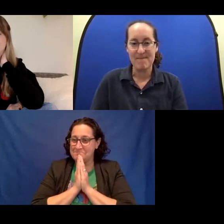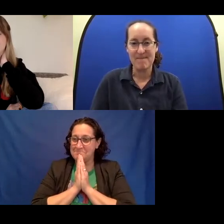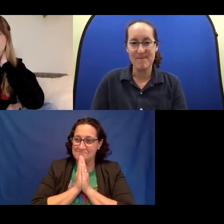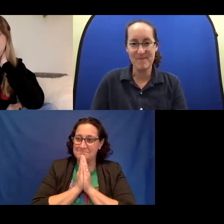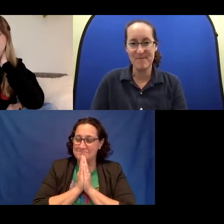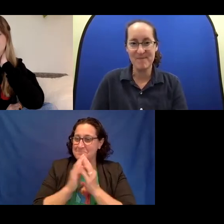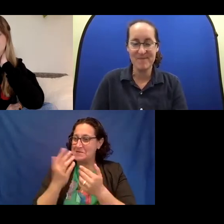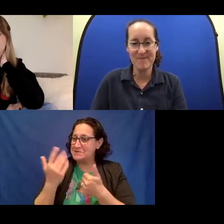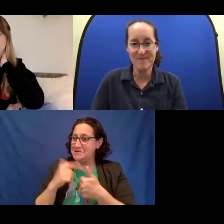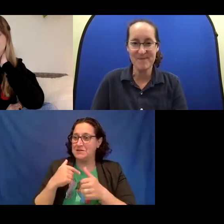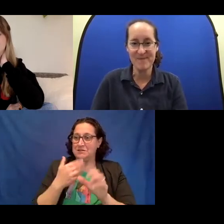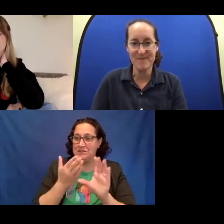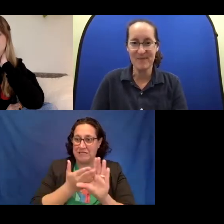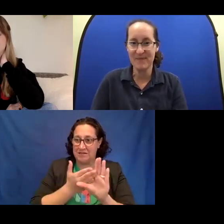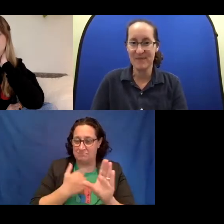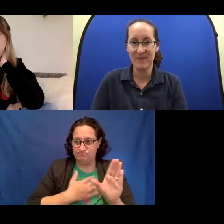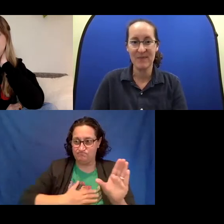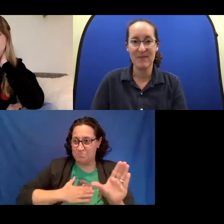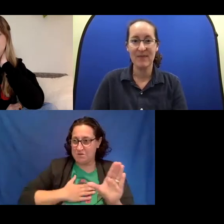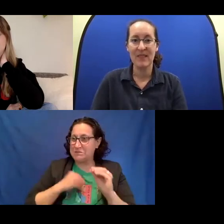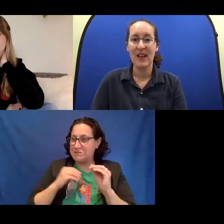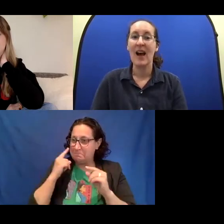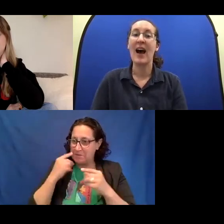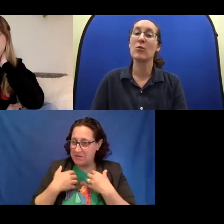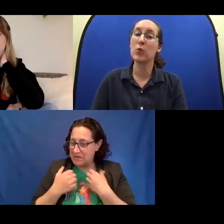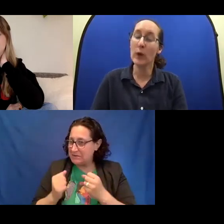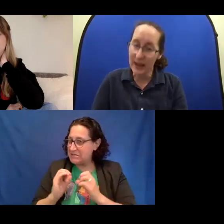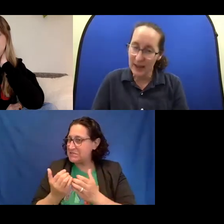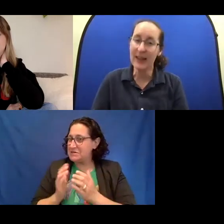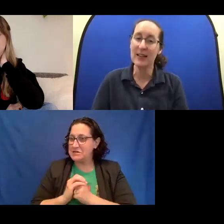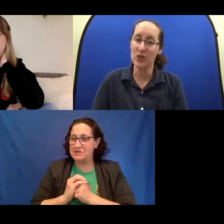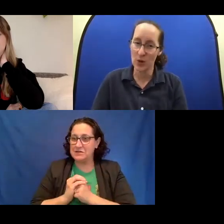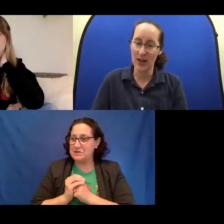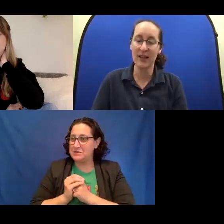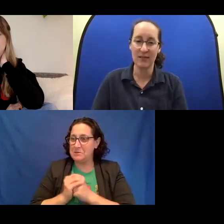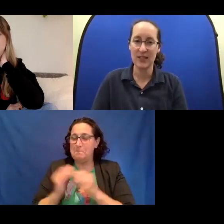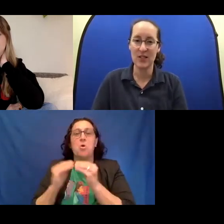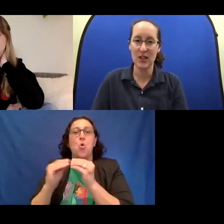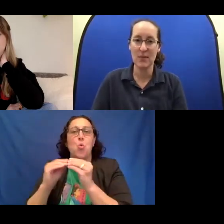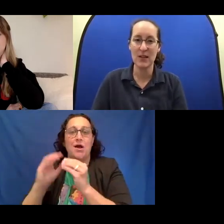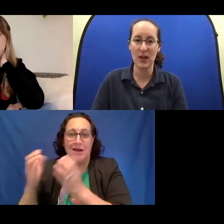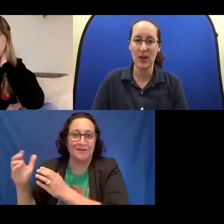Hmm, I really enjoy teaching mental health